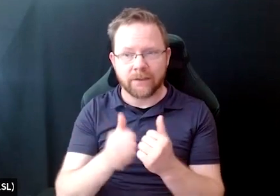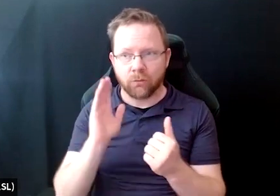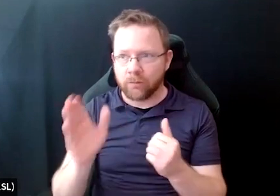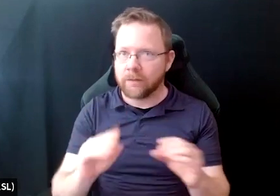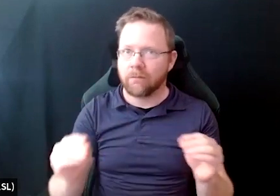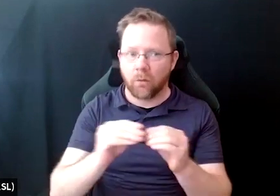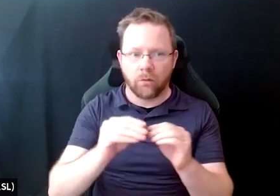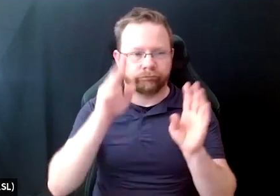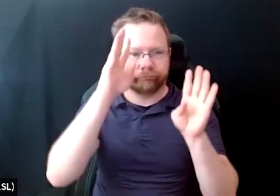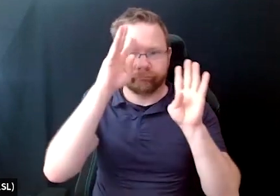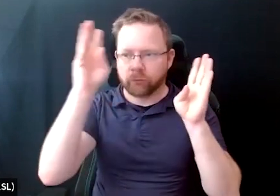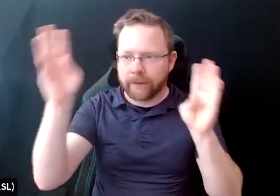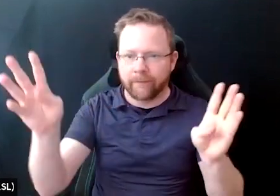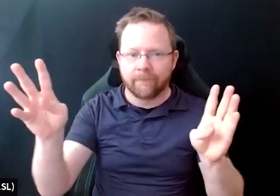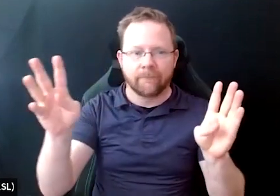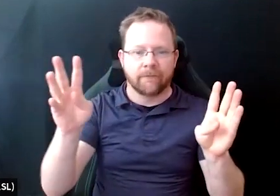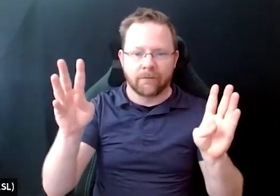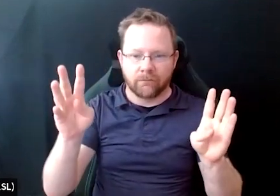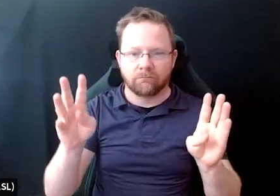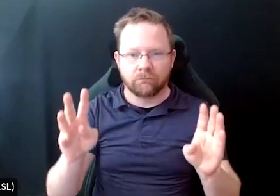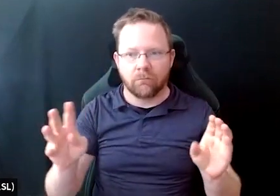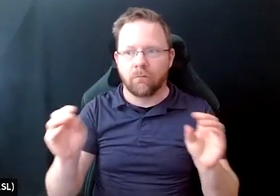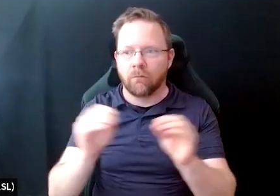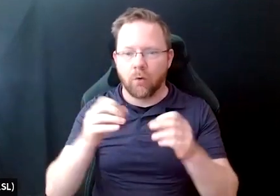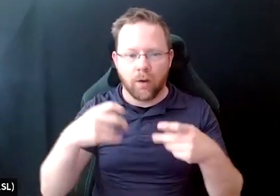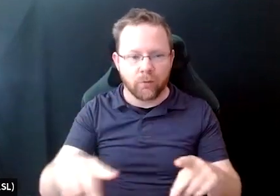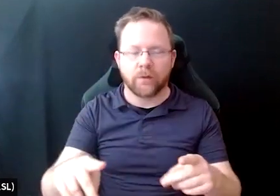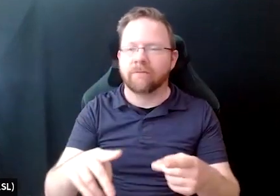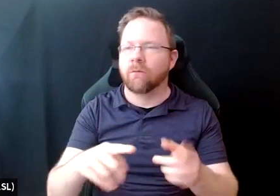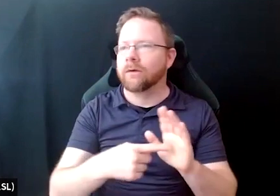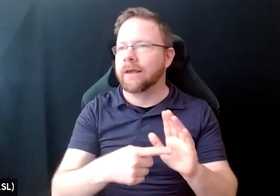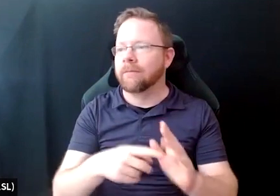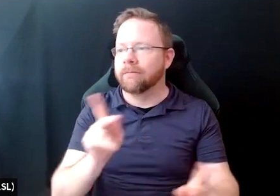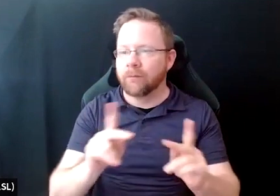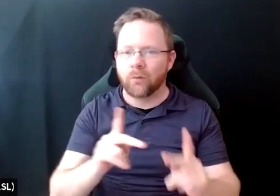and extend this opportunity to, for example, people with sensory disabilities